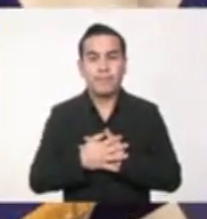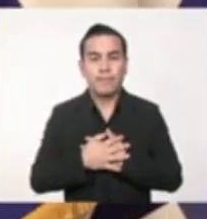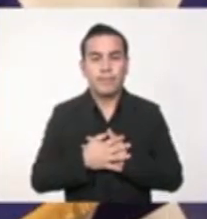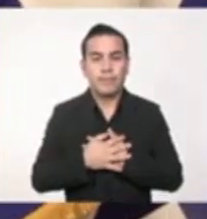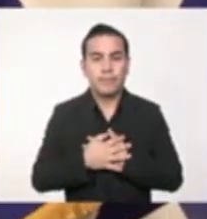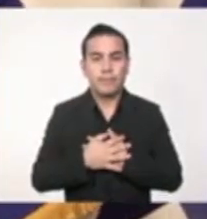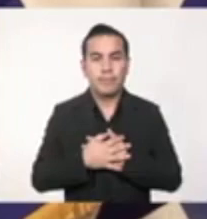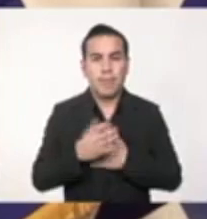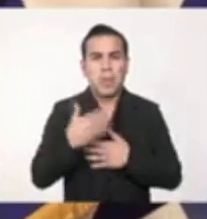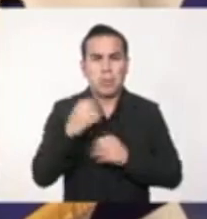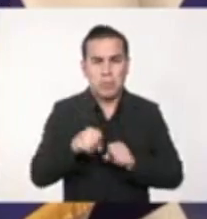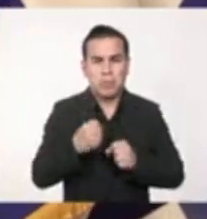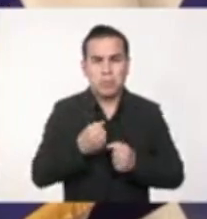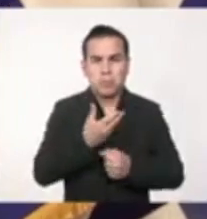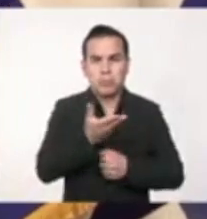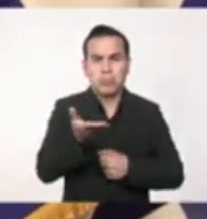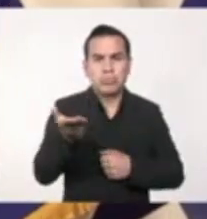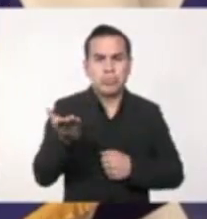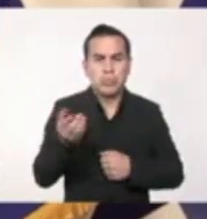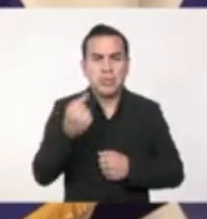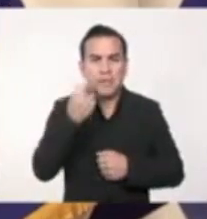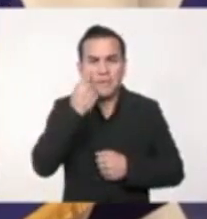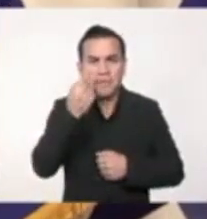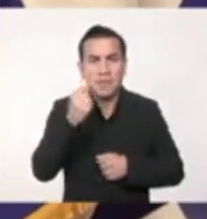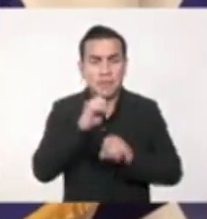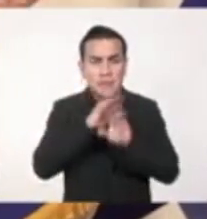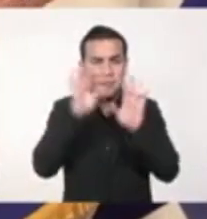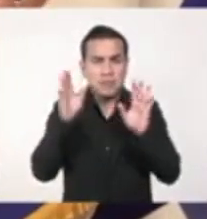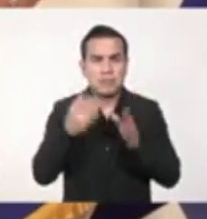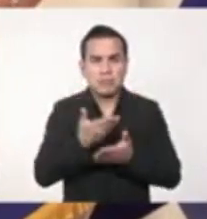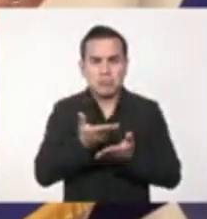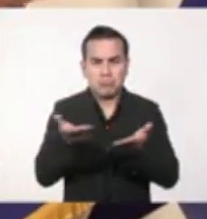copy, even, I think they are on social networks. where